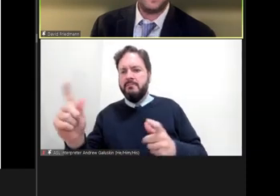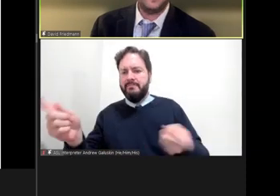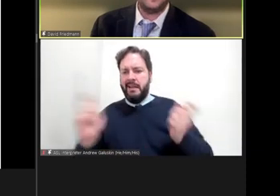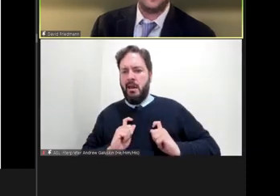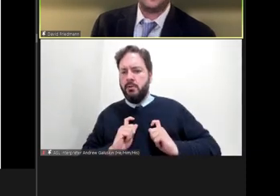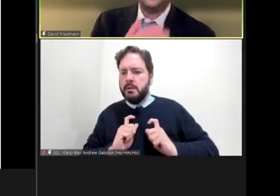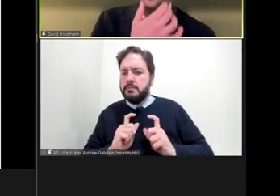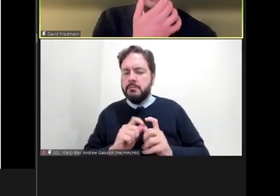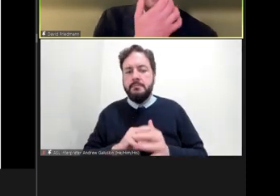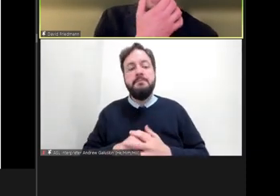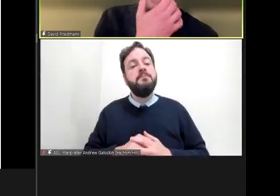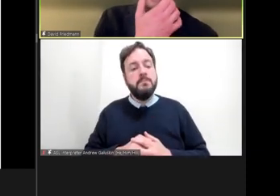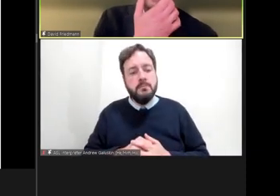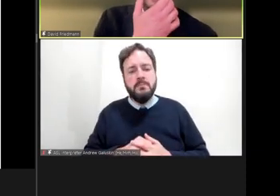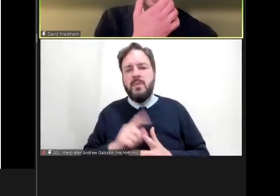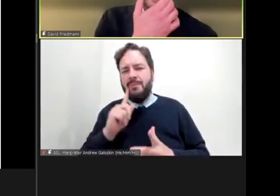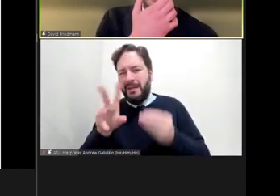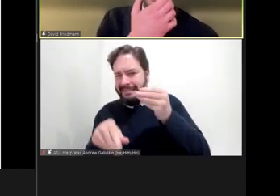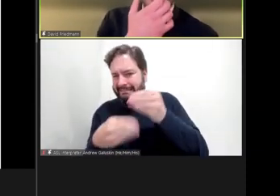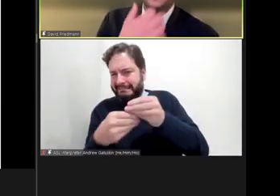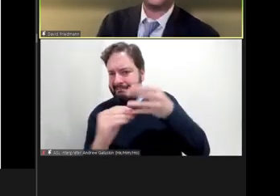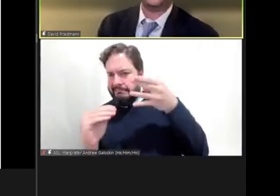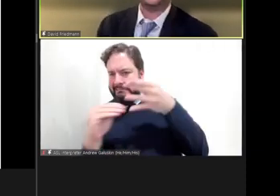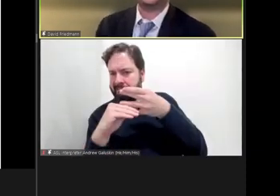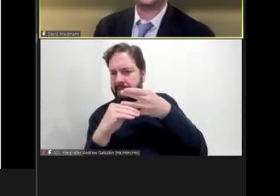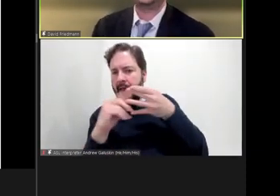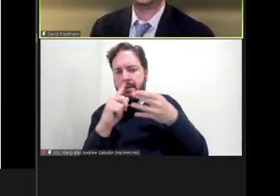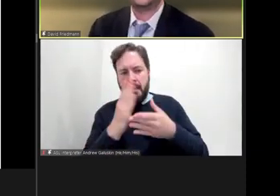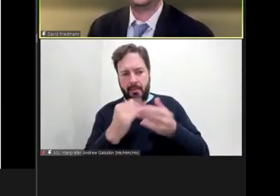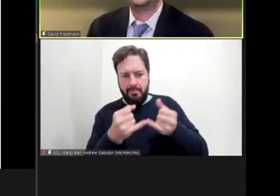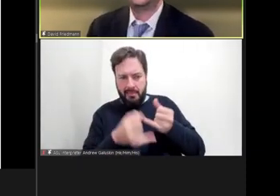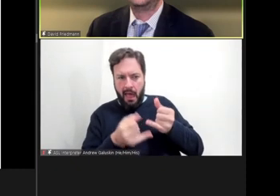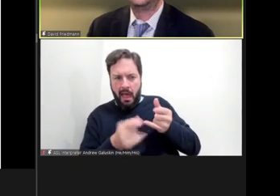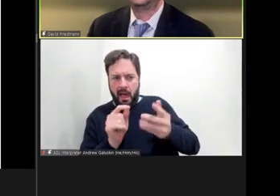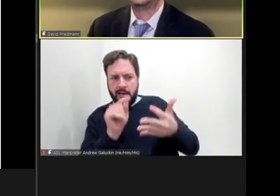And the only thing I want to add about this is that last point at the bottom. That... There's